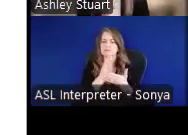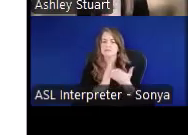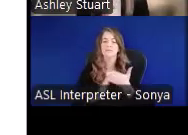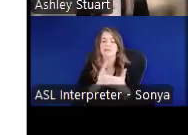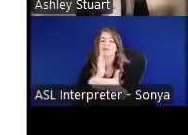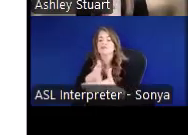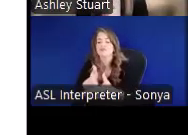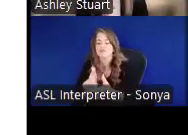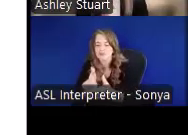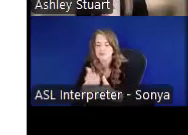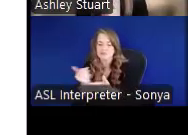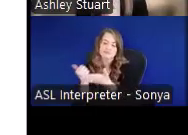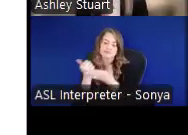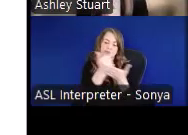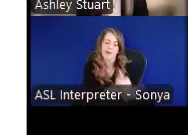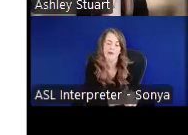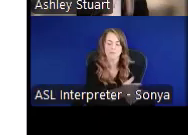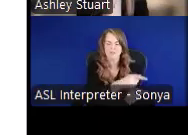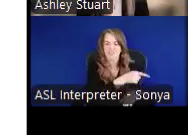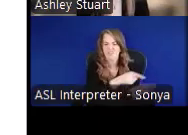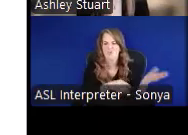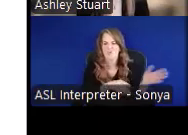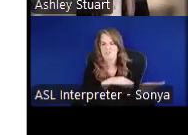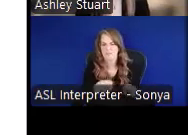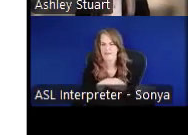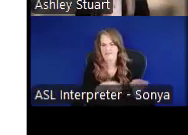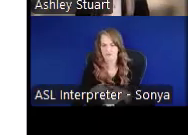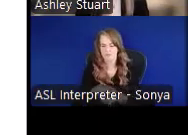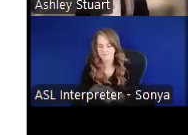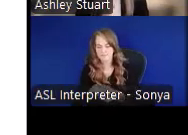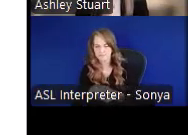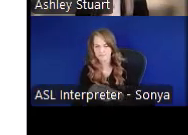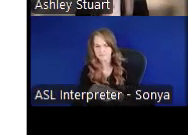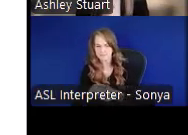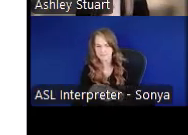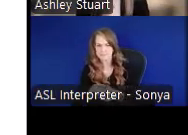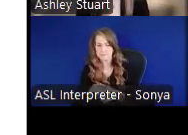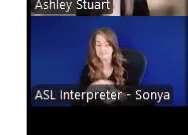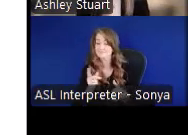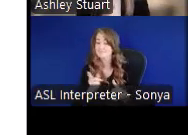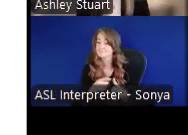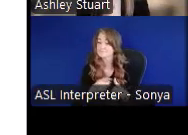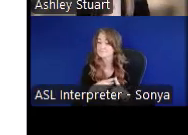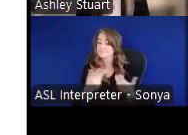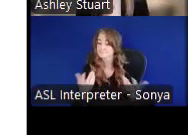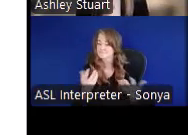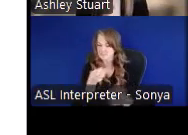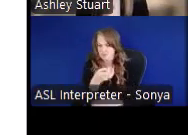behaviors we went through. Let's talk first about transitions between preferred